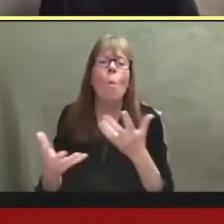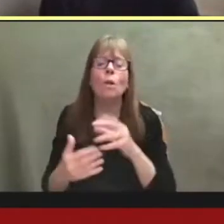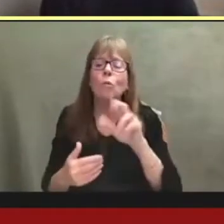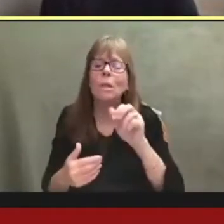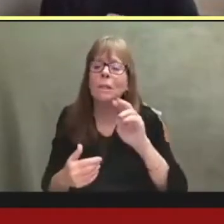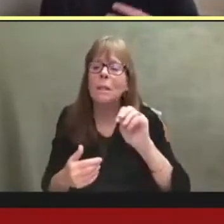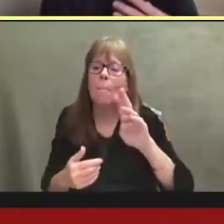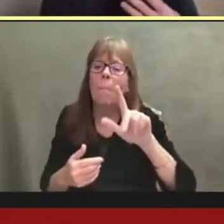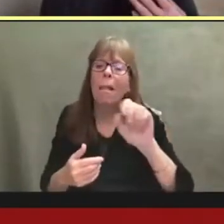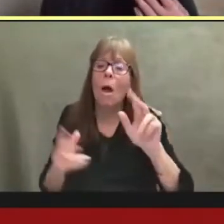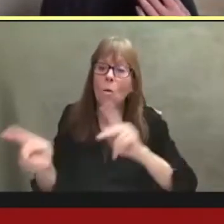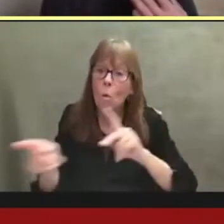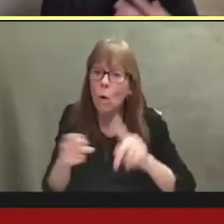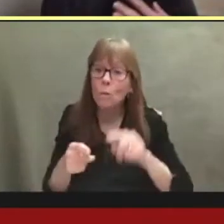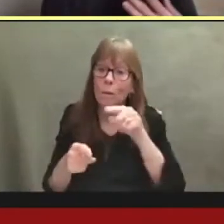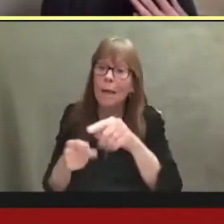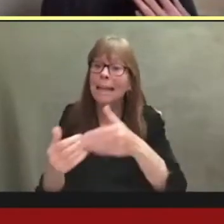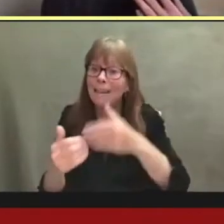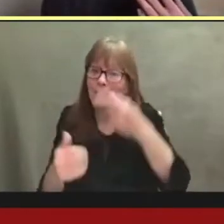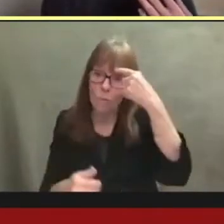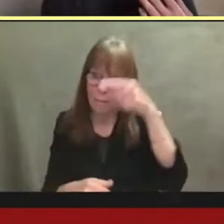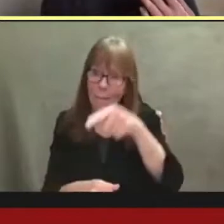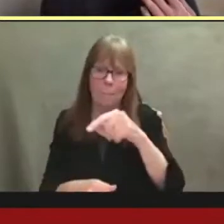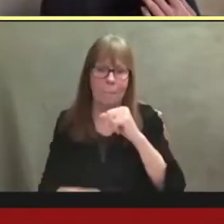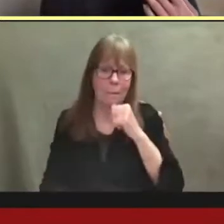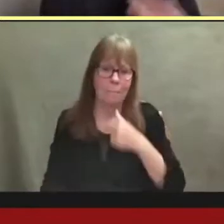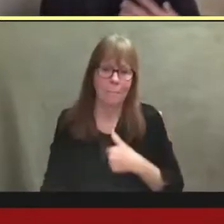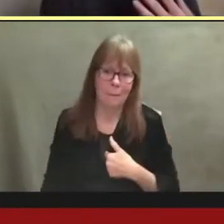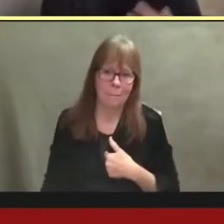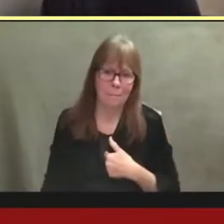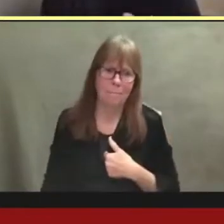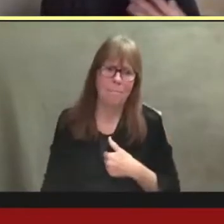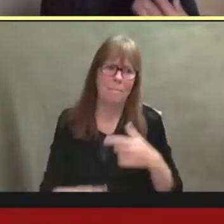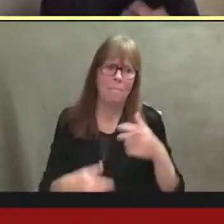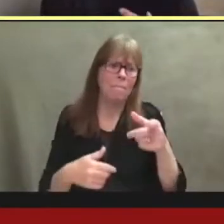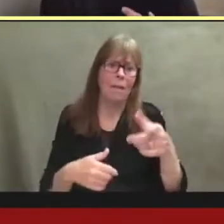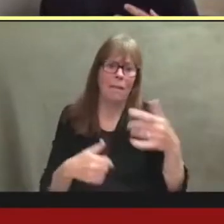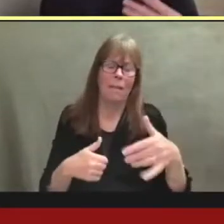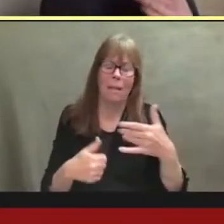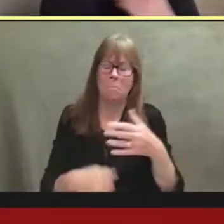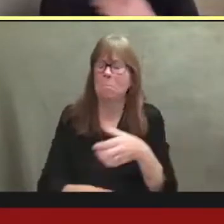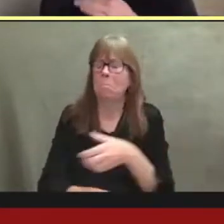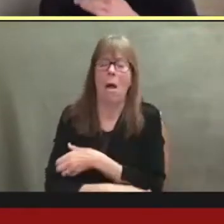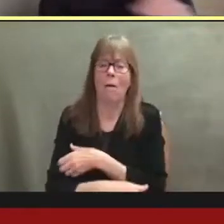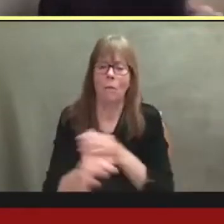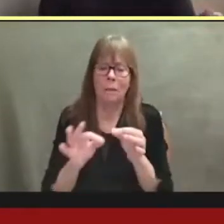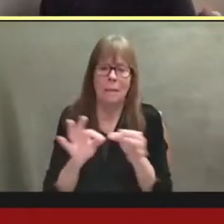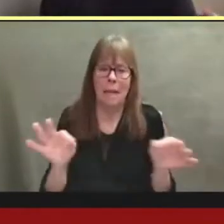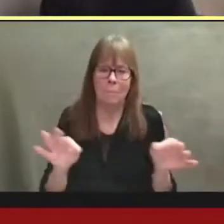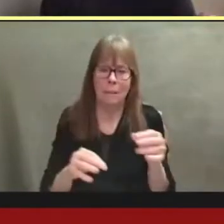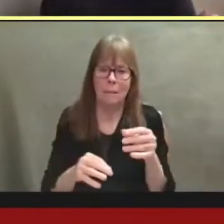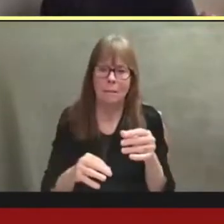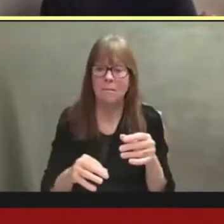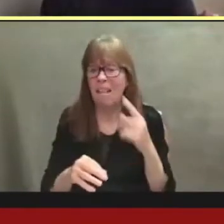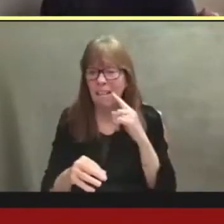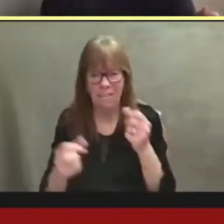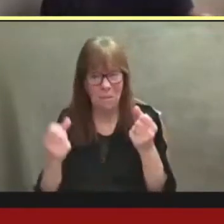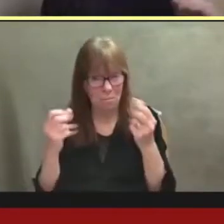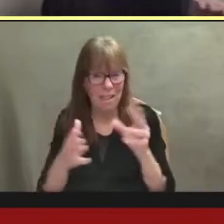And this is such a powerful statement that really resonates across students with disabilities